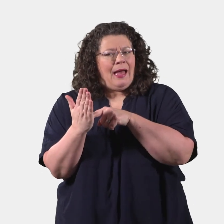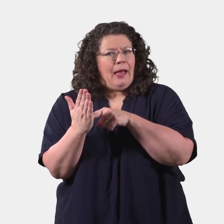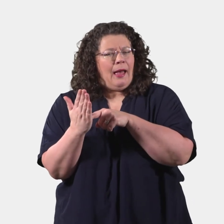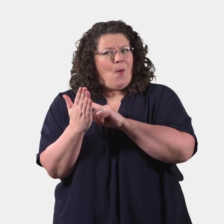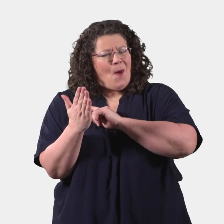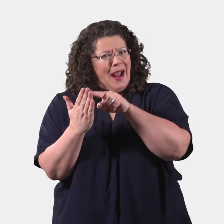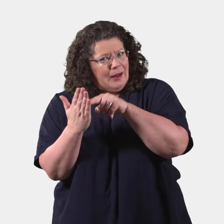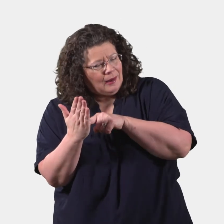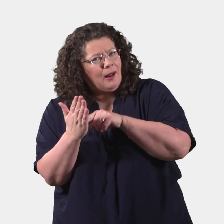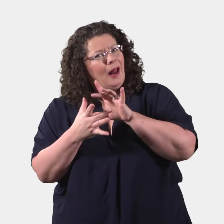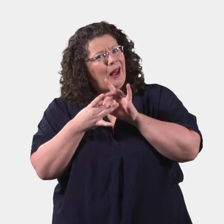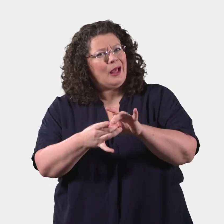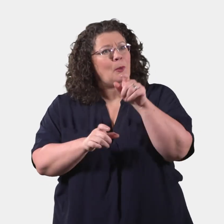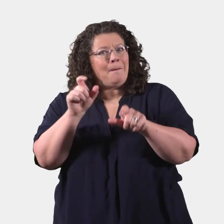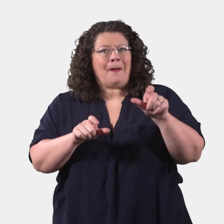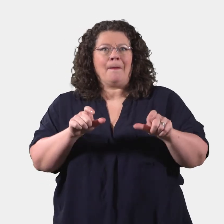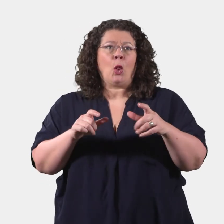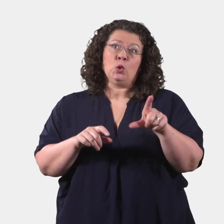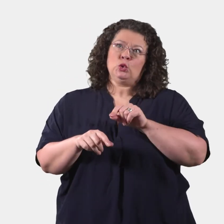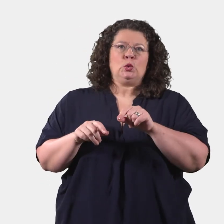For example, you are not allowed to get some benefits.